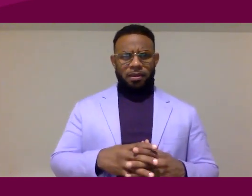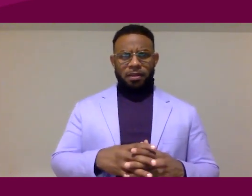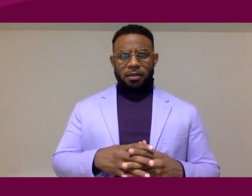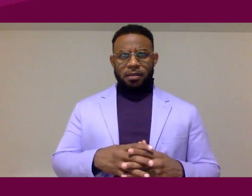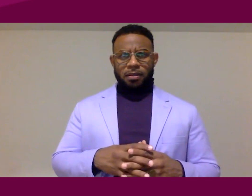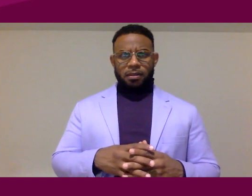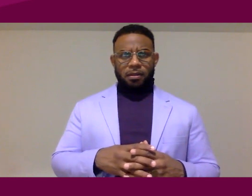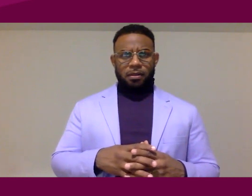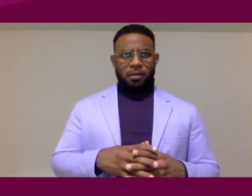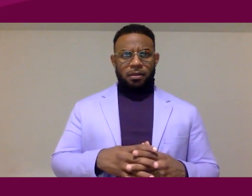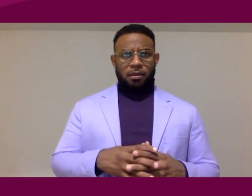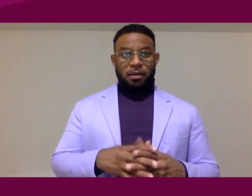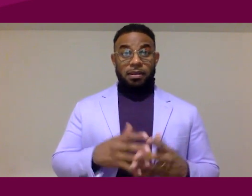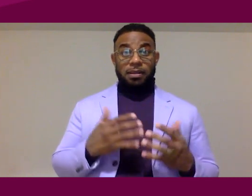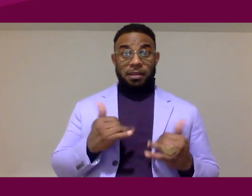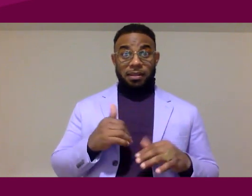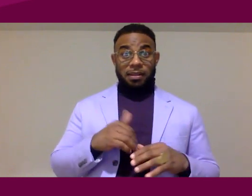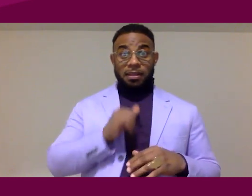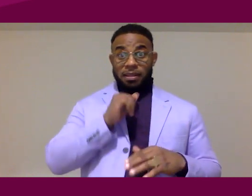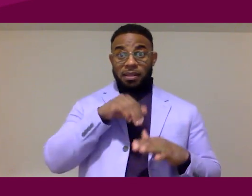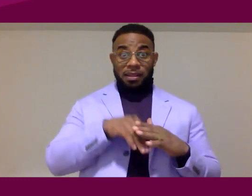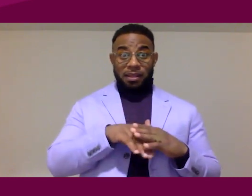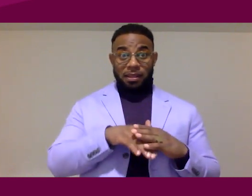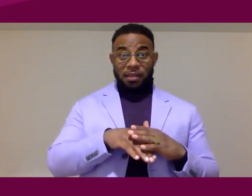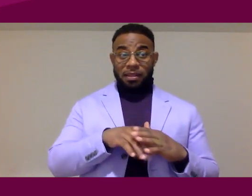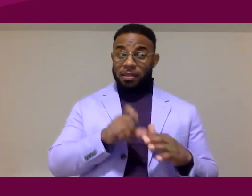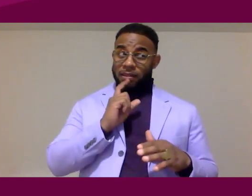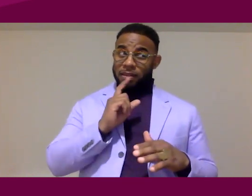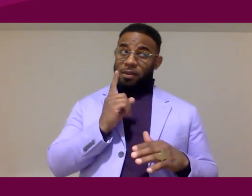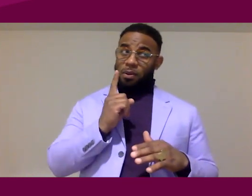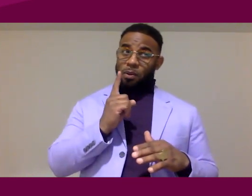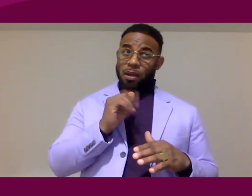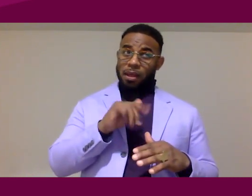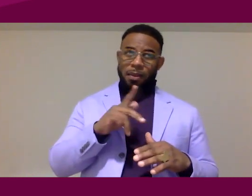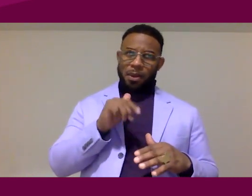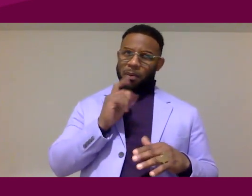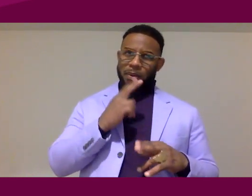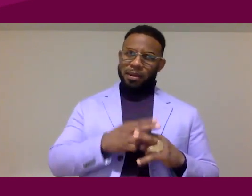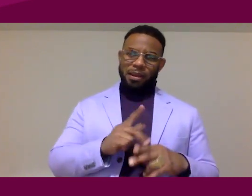Still in accessibility, there's this one app, I won't name it, but it's $100.